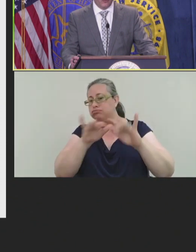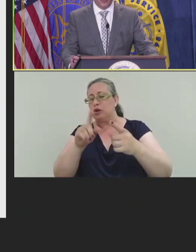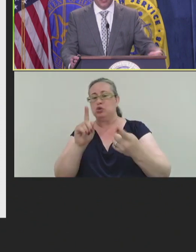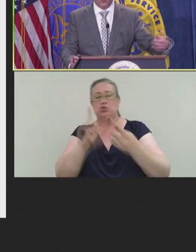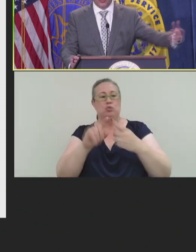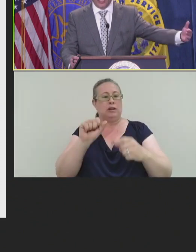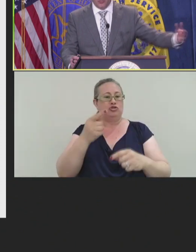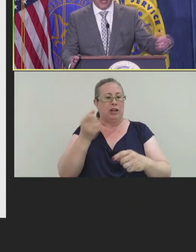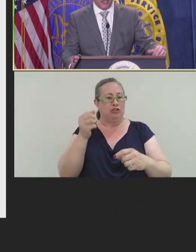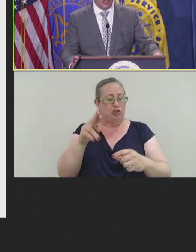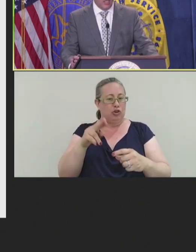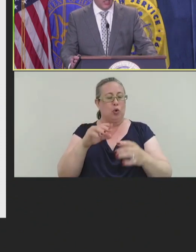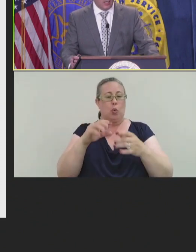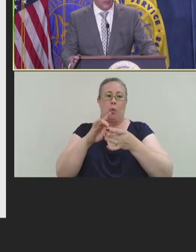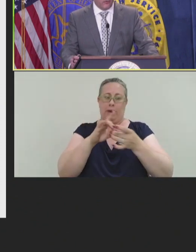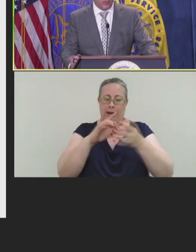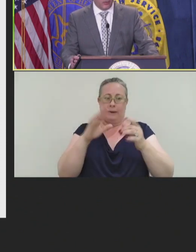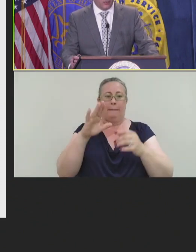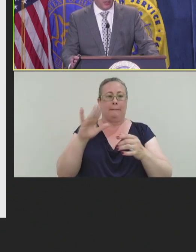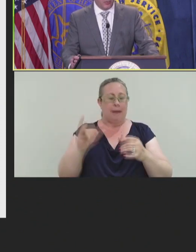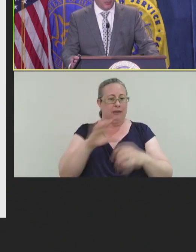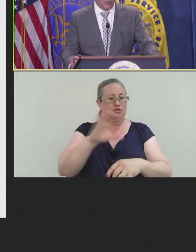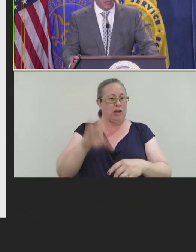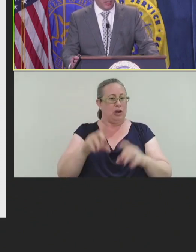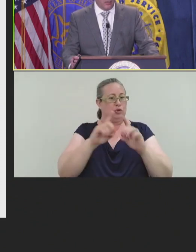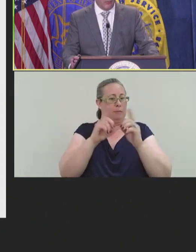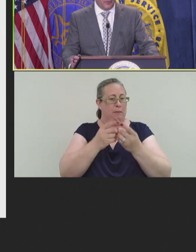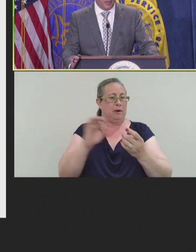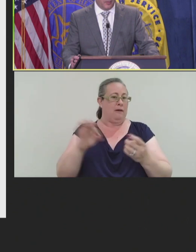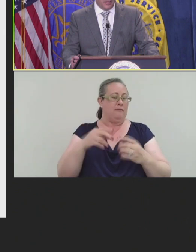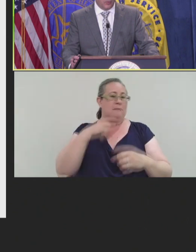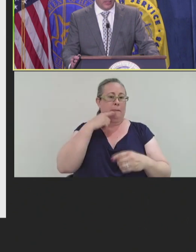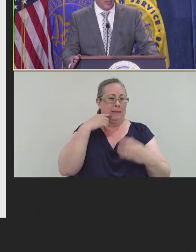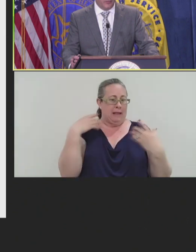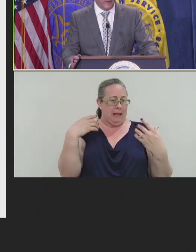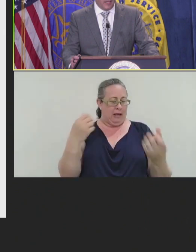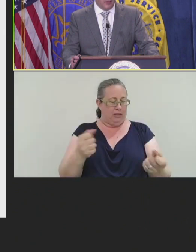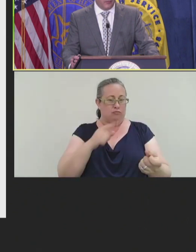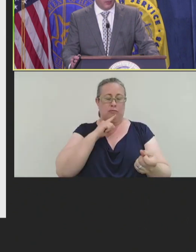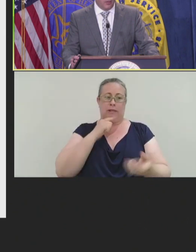being coordinated by the Chicago Department of Public Health, and really helped in that effort.